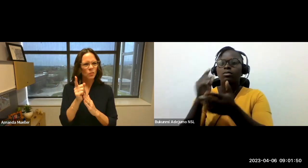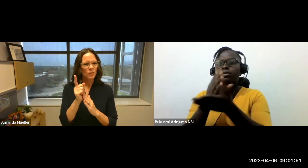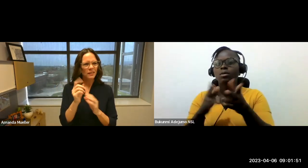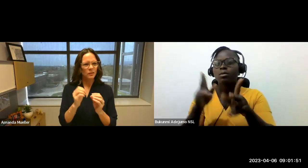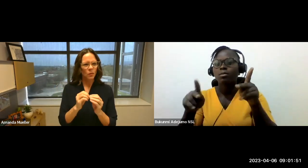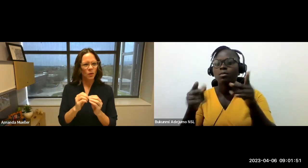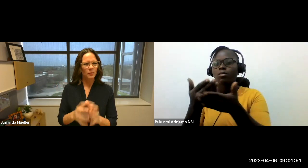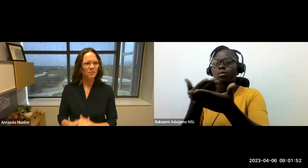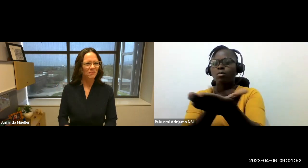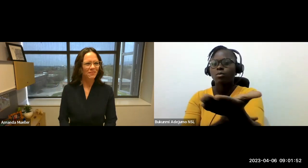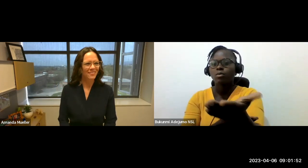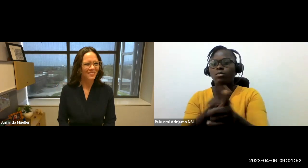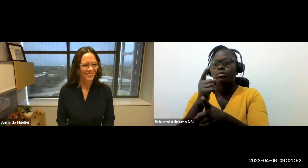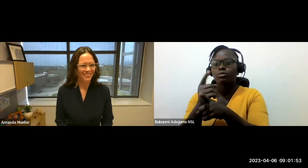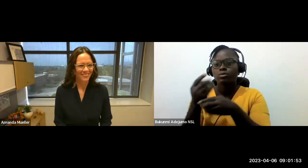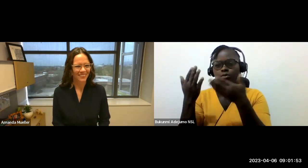We're just gonna wait a few more moments.